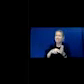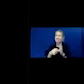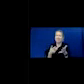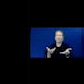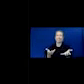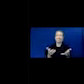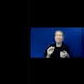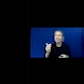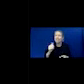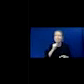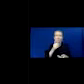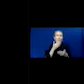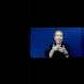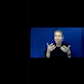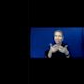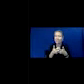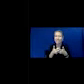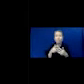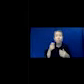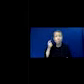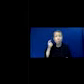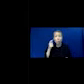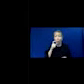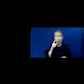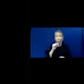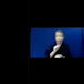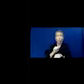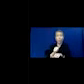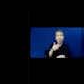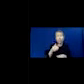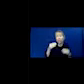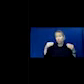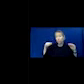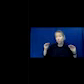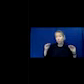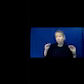Even though the store level people were very excited to have Dan come and do a work trial,